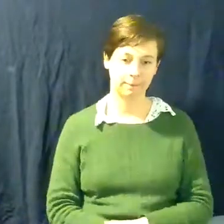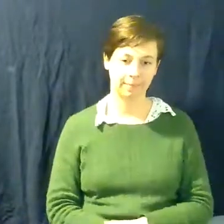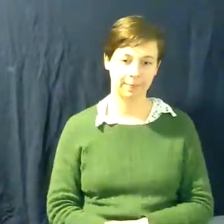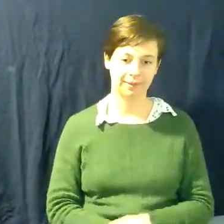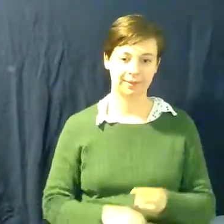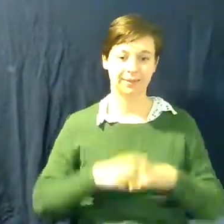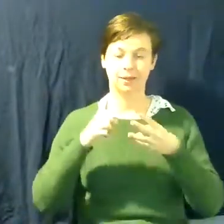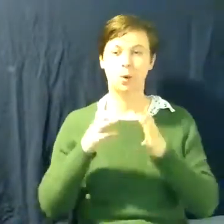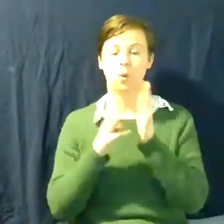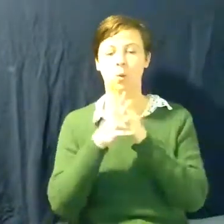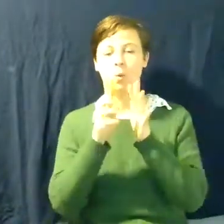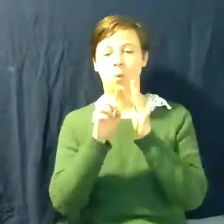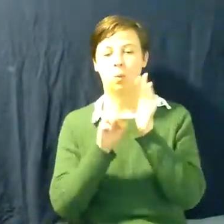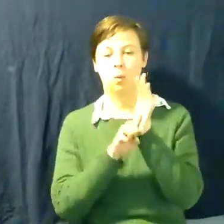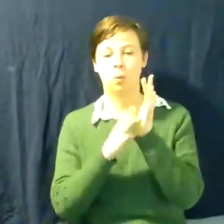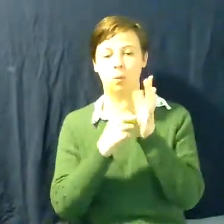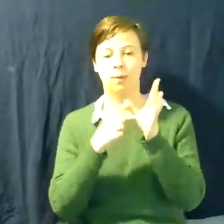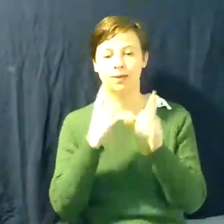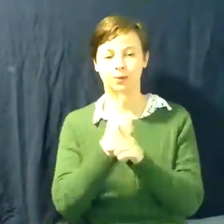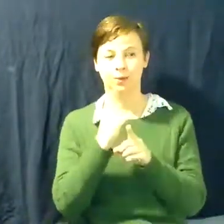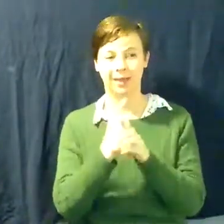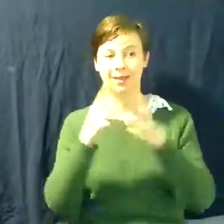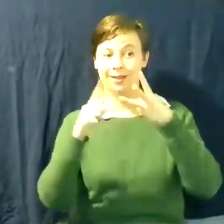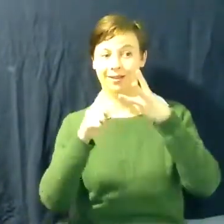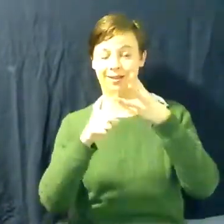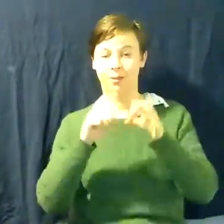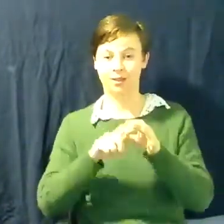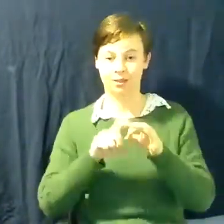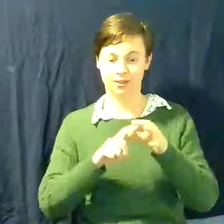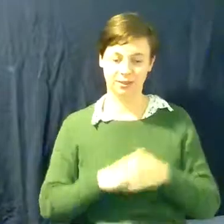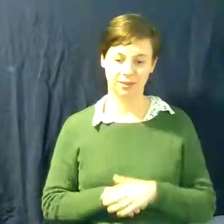work best for you, we will try to make that work.